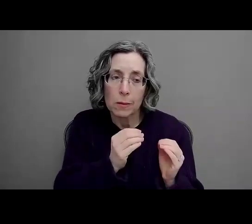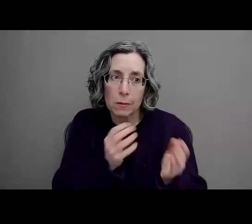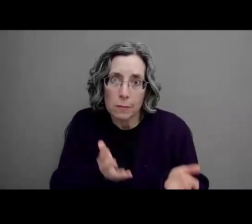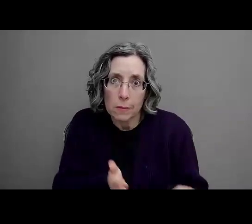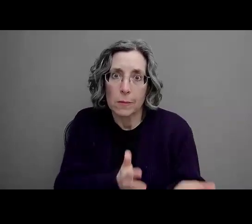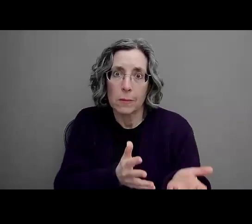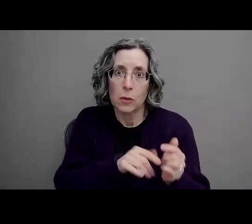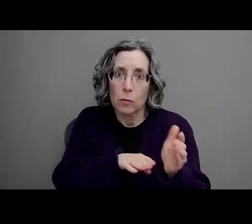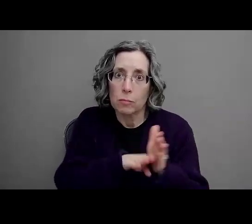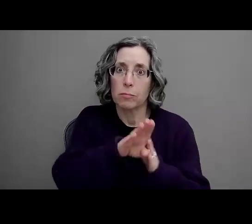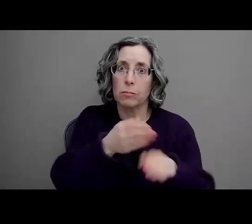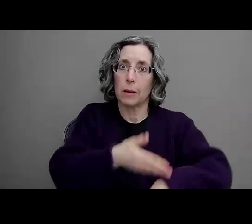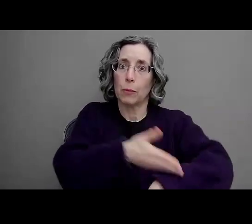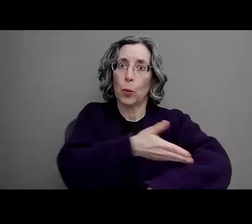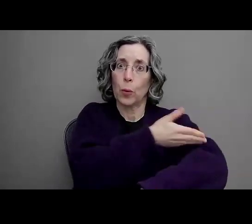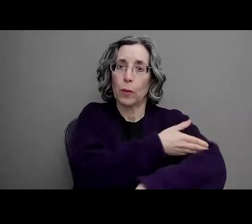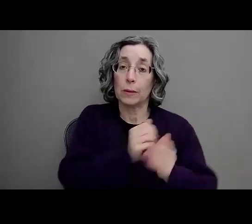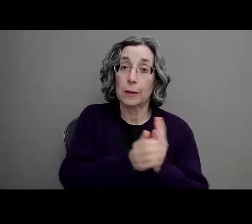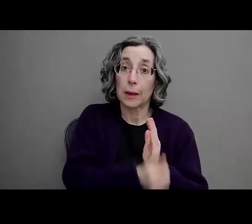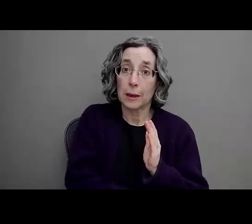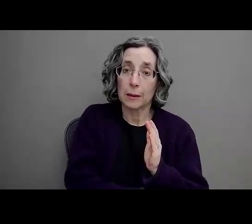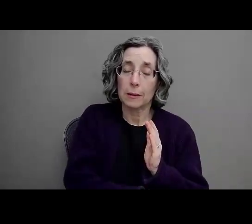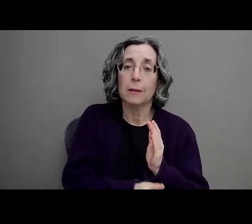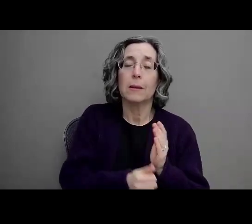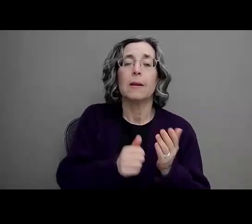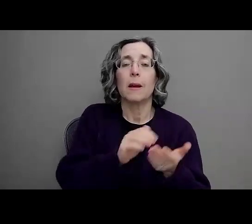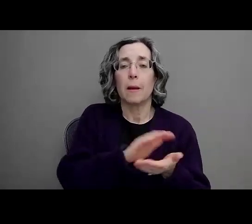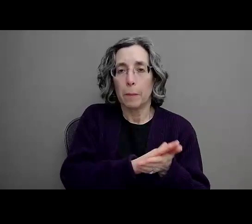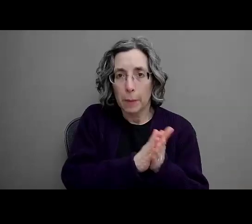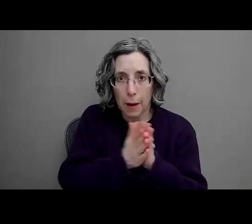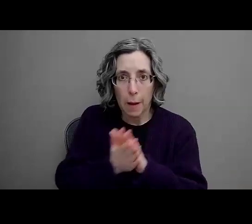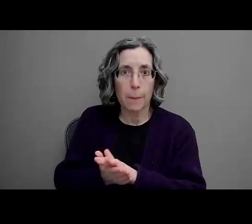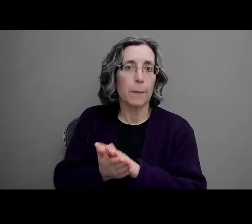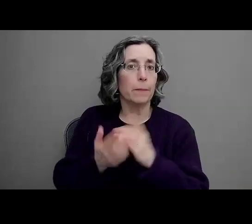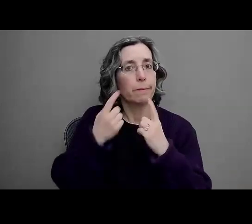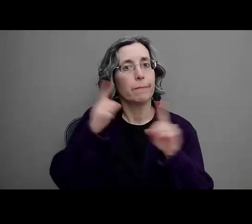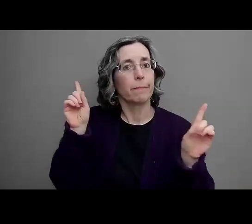period so that they are able to improve their skills and be able